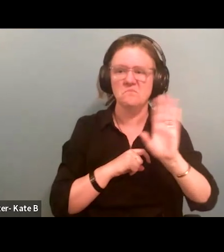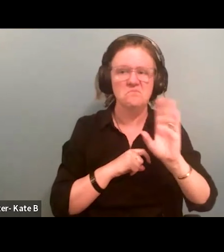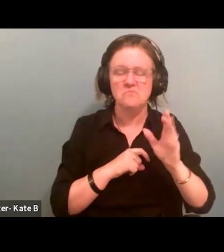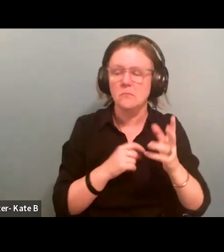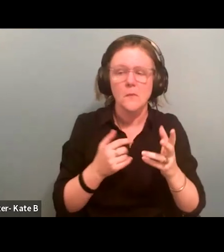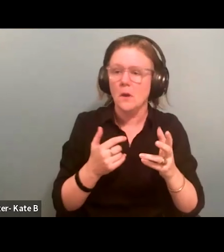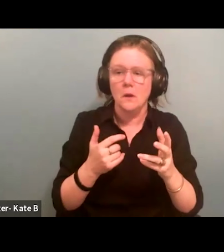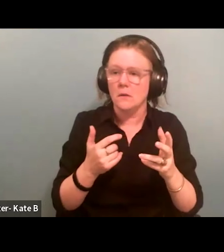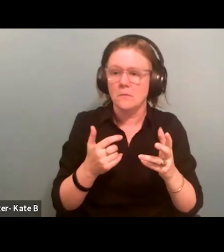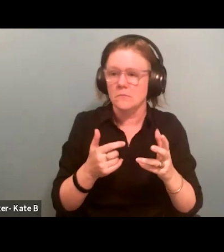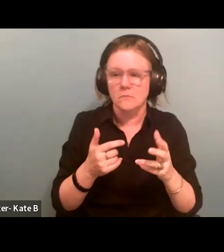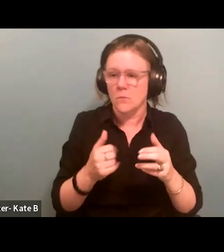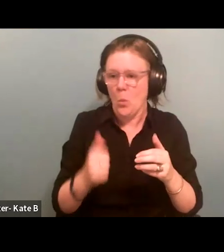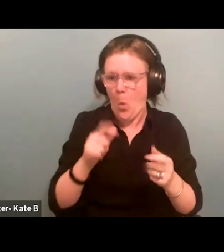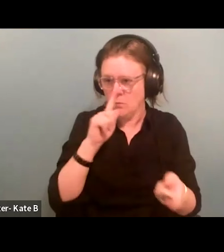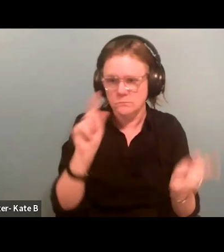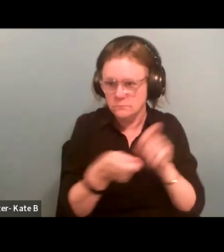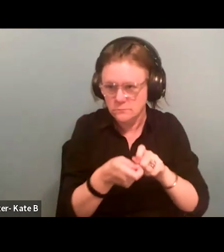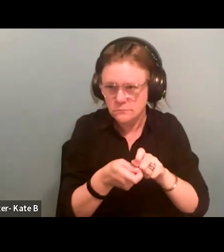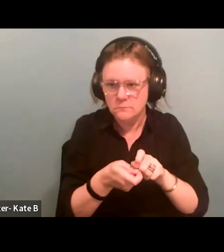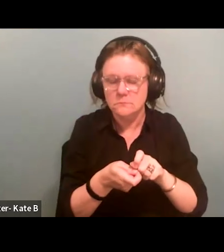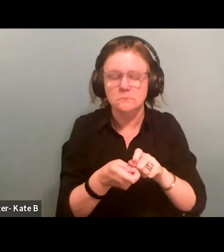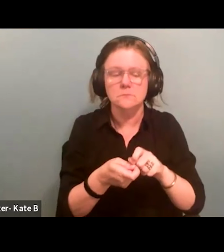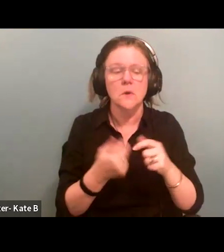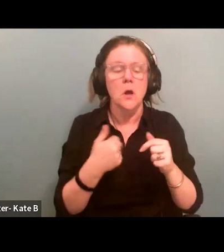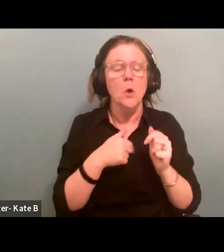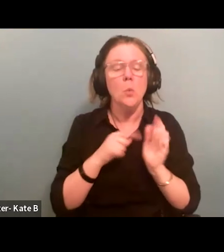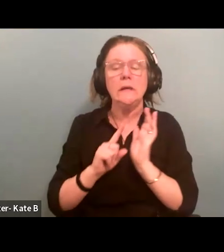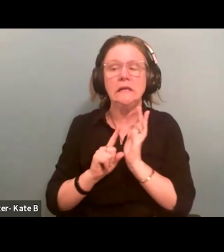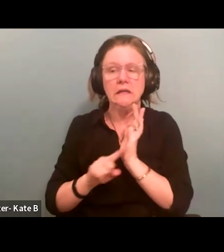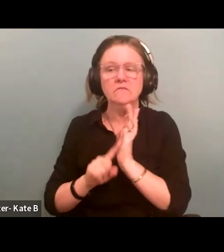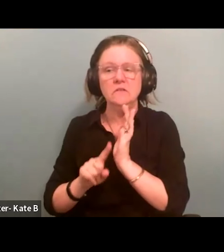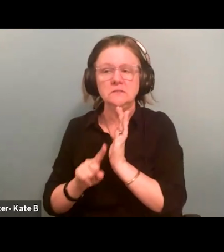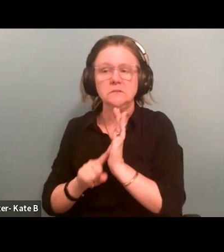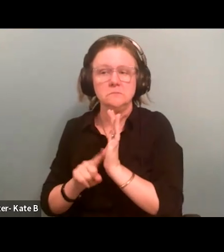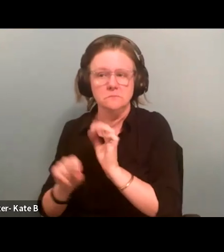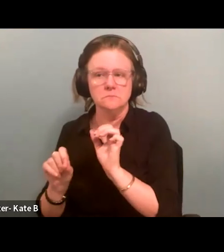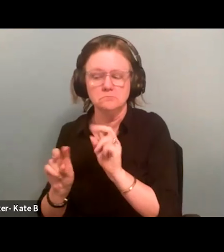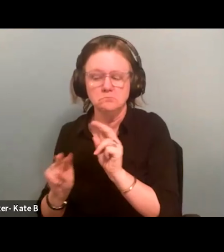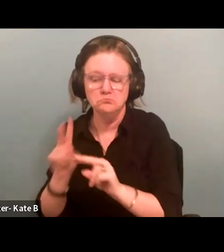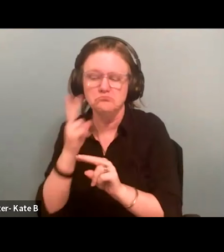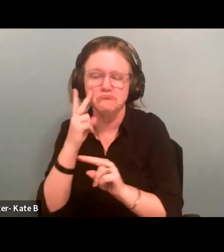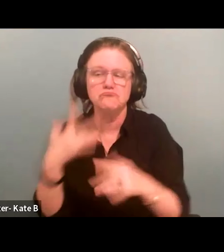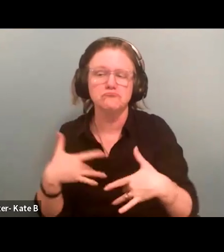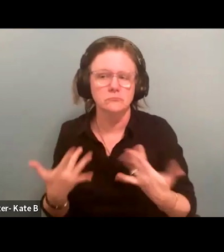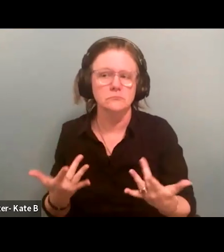You can make a report. And we will investigate and use all the resources available throughout the Commonwealth of Pennsylvania